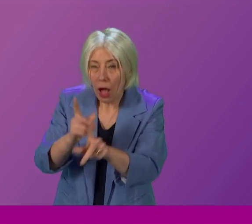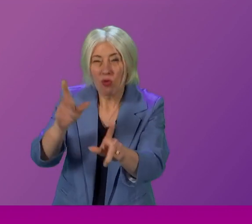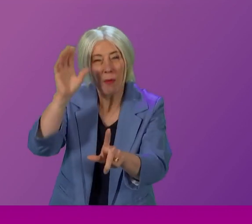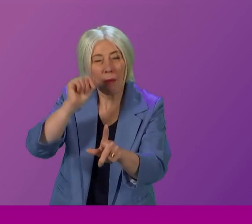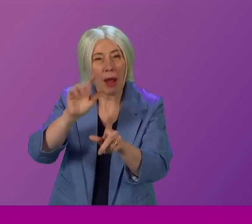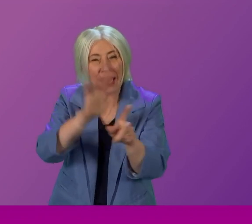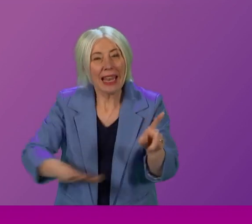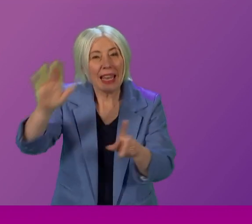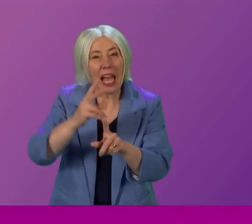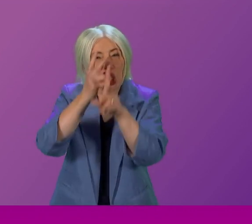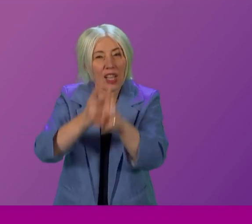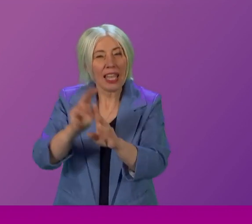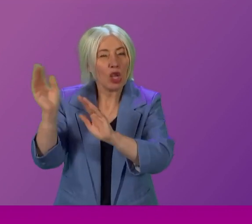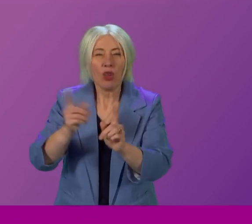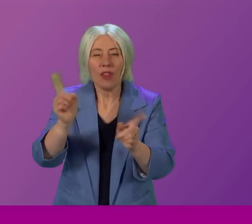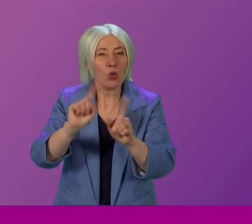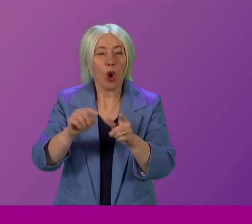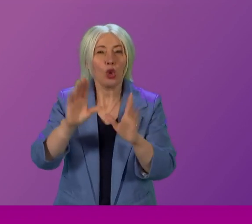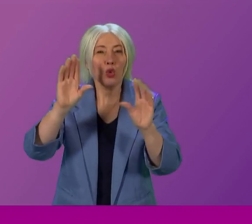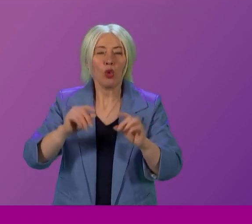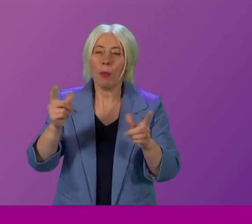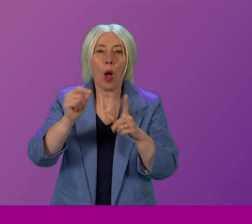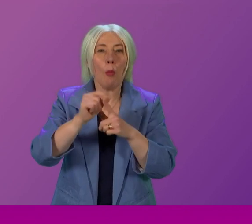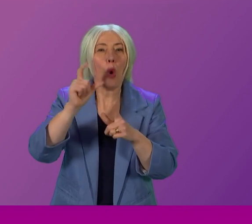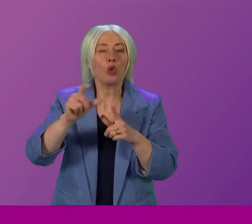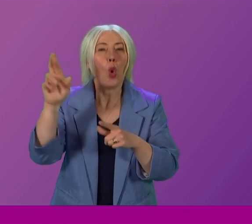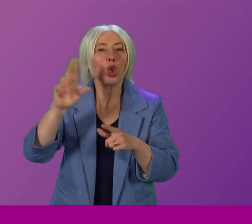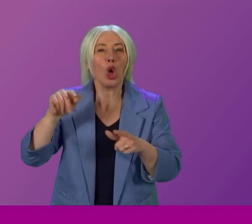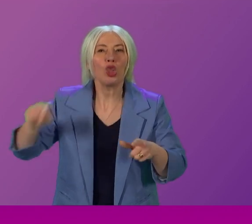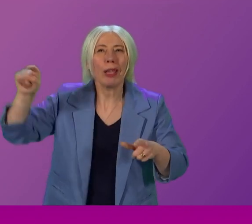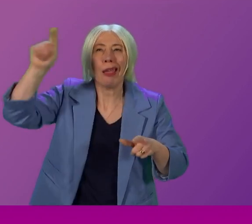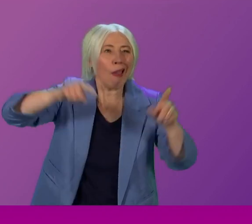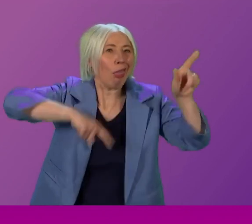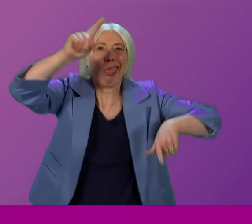care service is about. It is about ending the postcode lottery in care provision and better